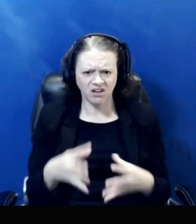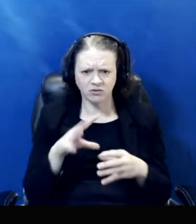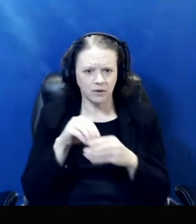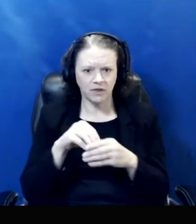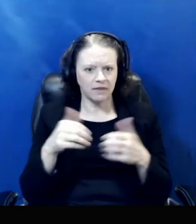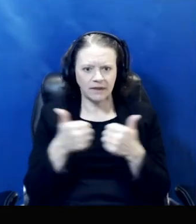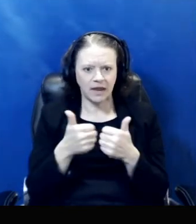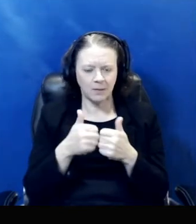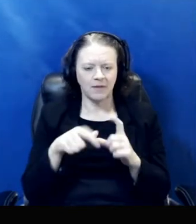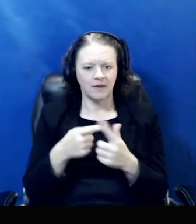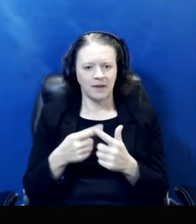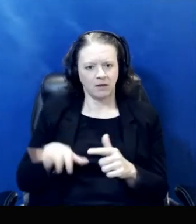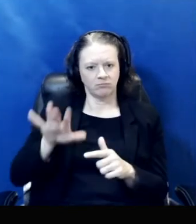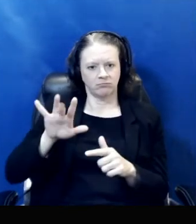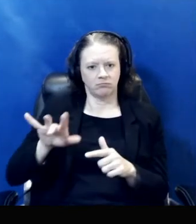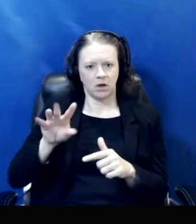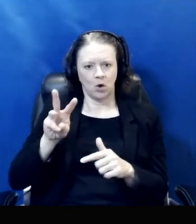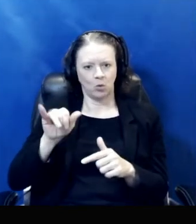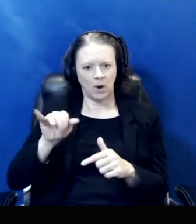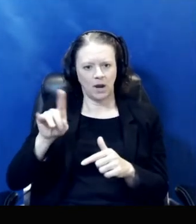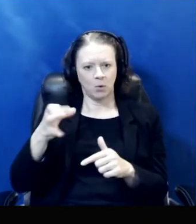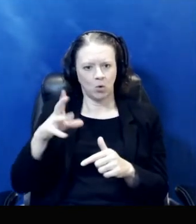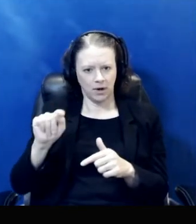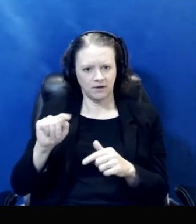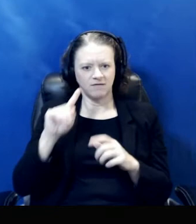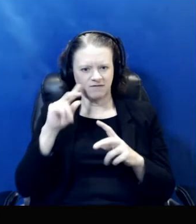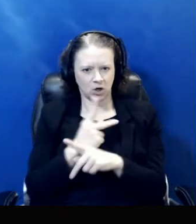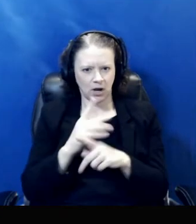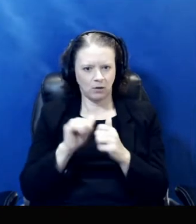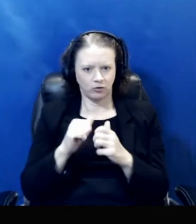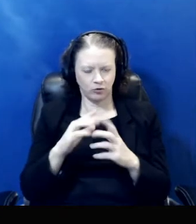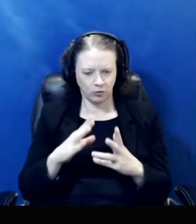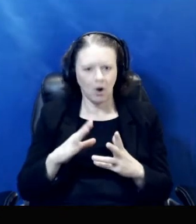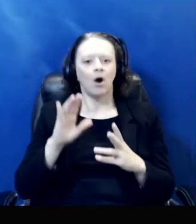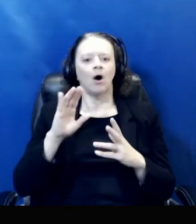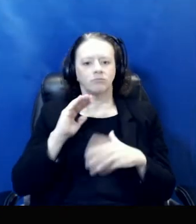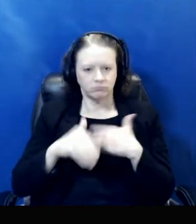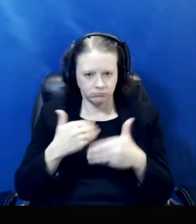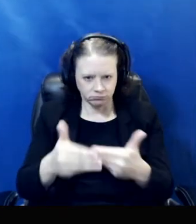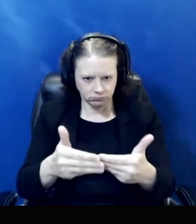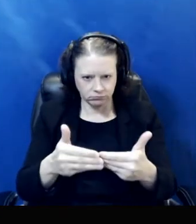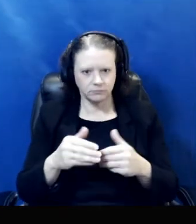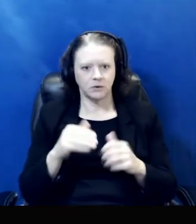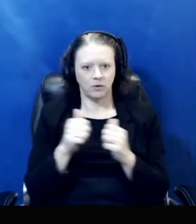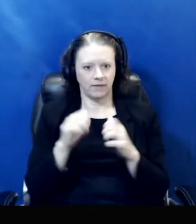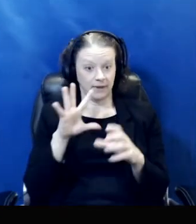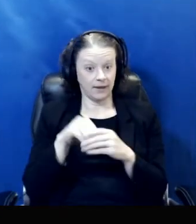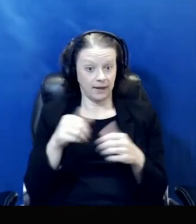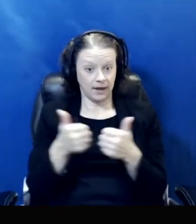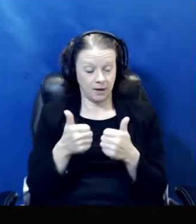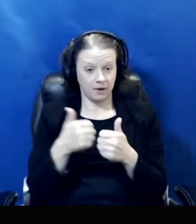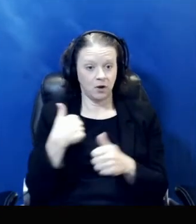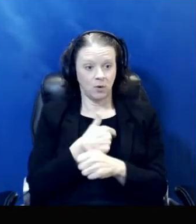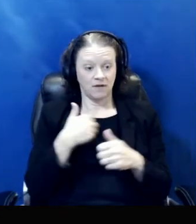we have two screenshots here from the Outer Worlds game itself. Both the settings menu UI, where you can clearly see